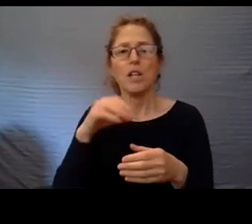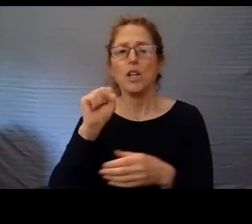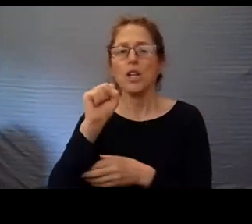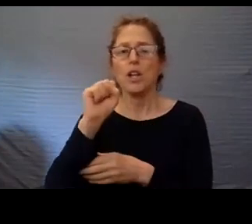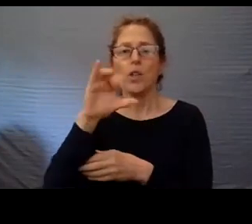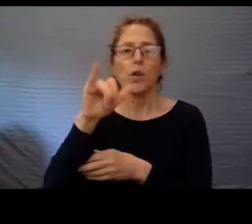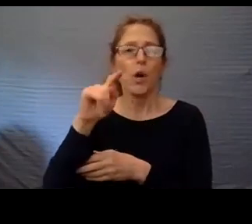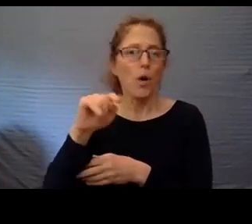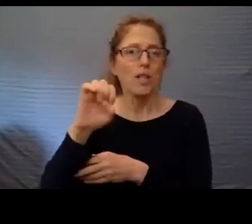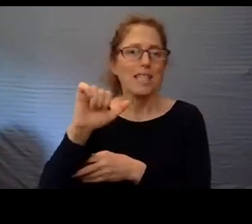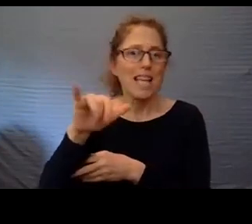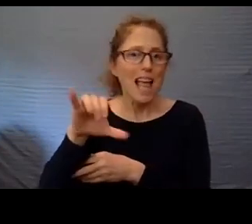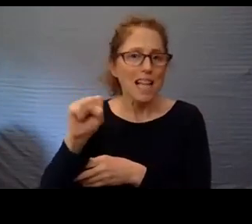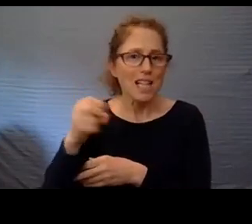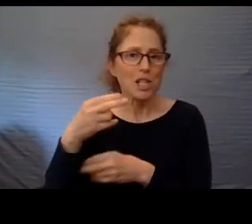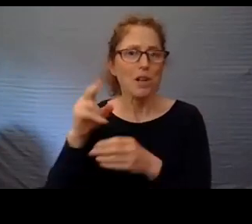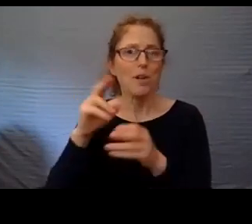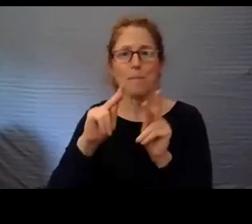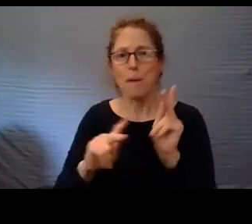the lands on which we currently sit and the UW occupies.